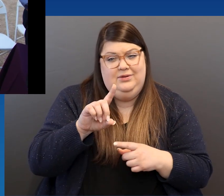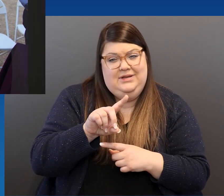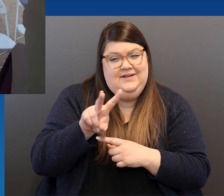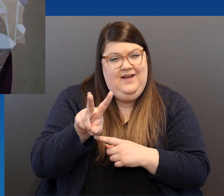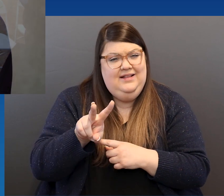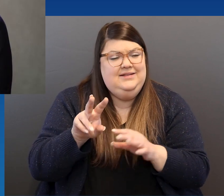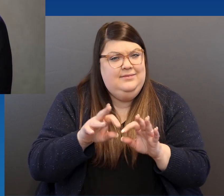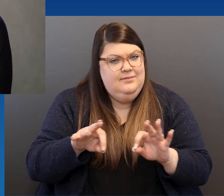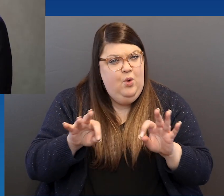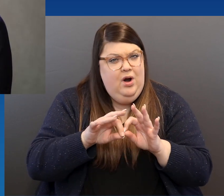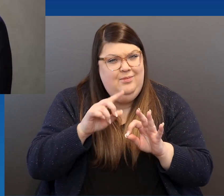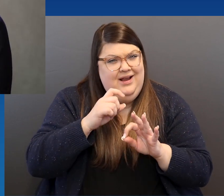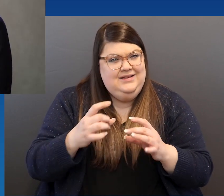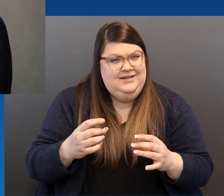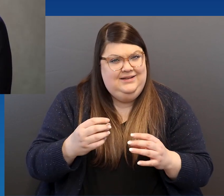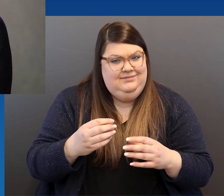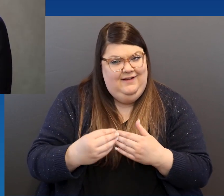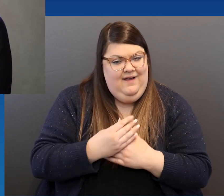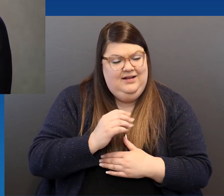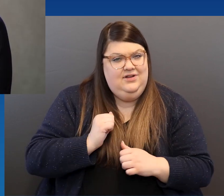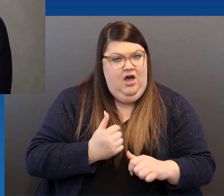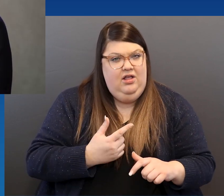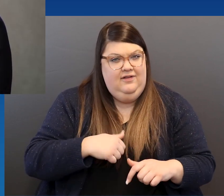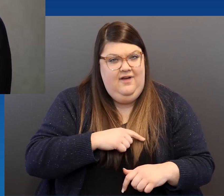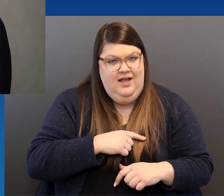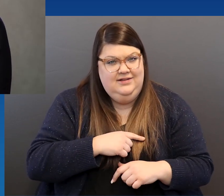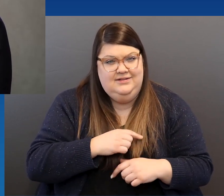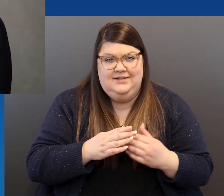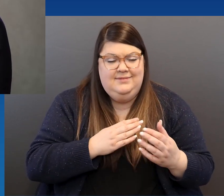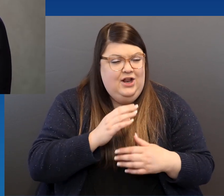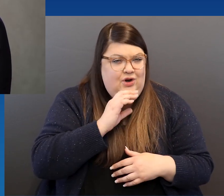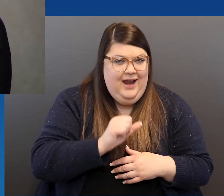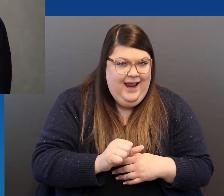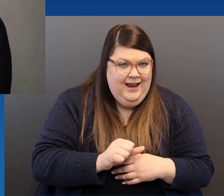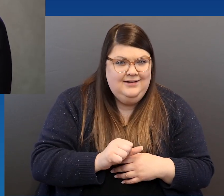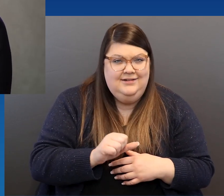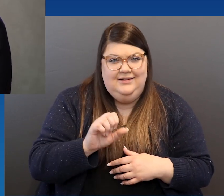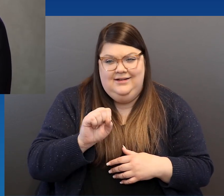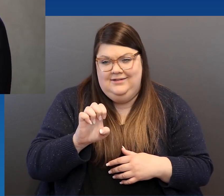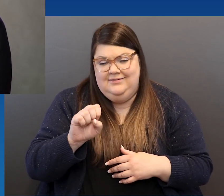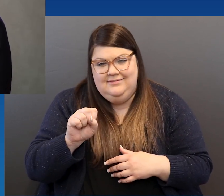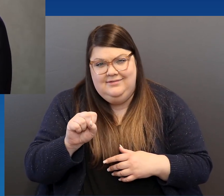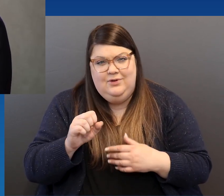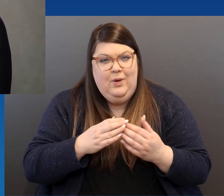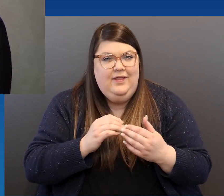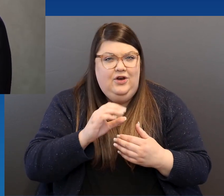No matter what age, social economic background, whether you're married or single.